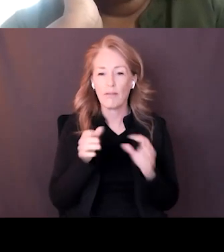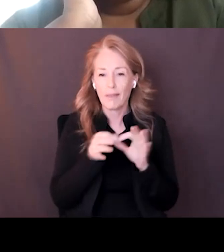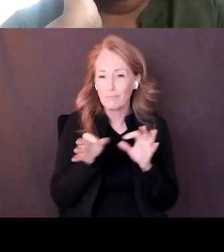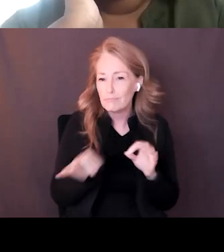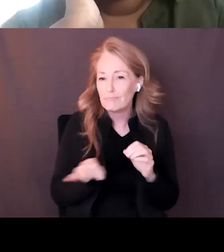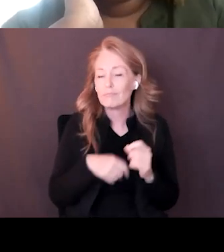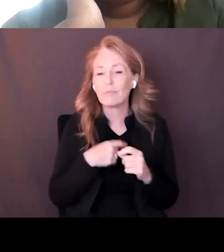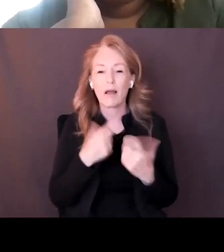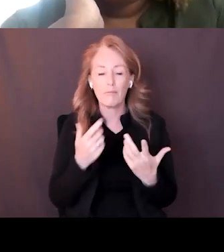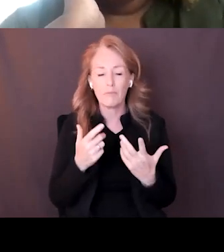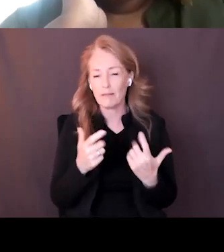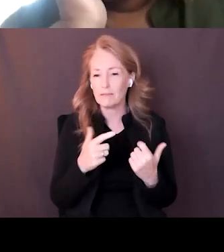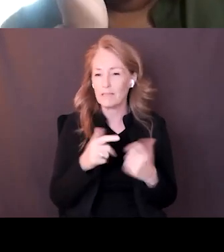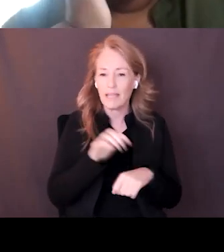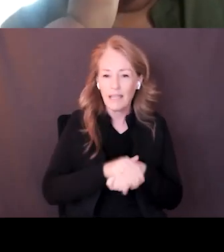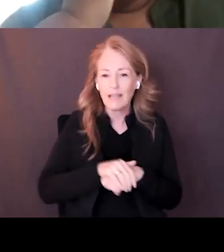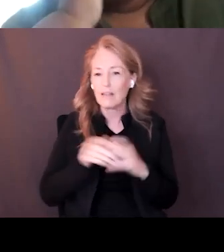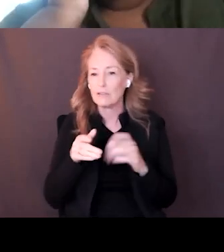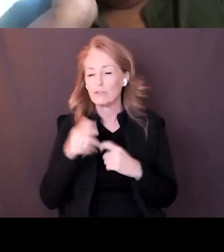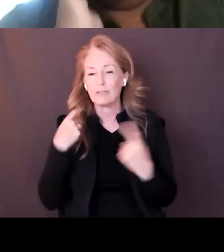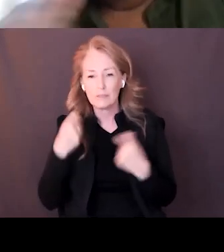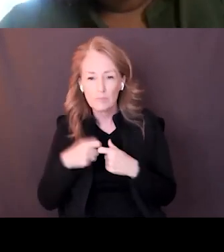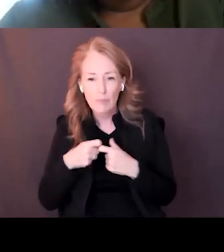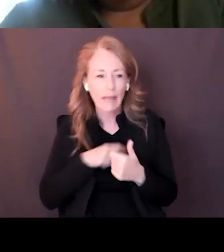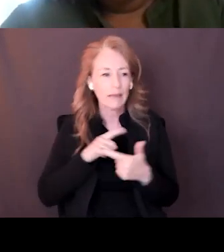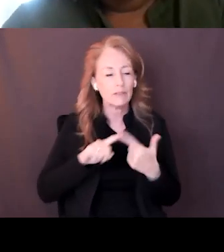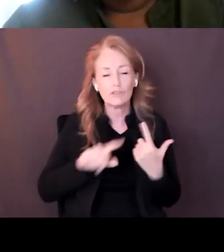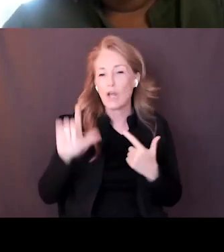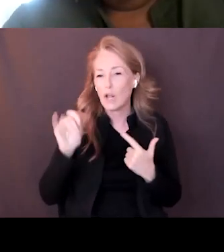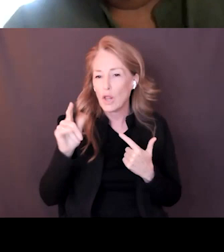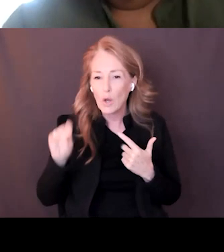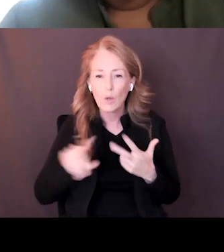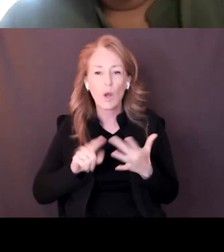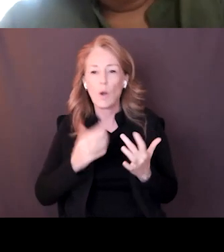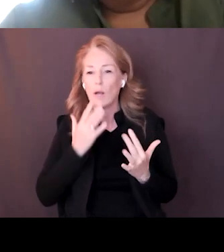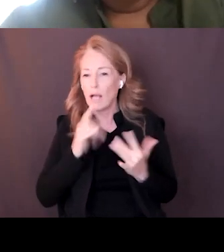I HAVE A HAT AND SHIRT. I WILL NOT TELL YOU HOW MANY TIMES THAT CORRELATES TO ME BEING IN THE HOT